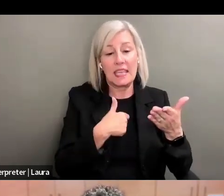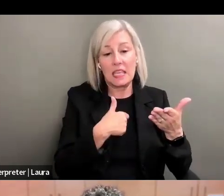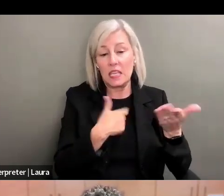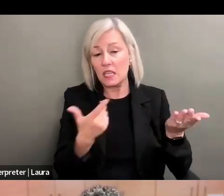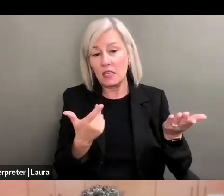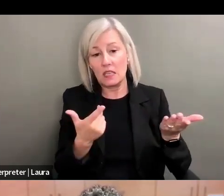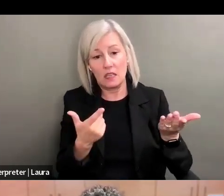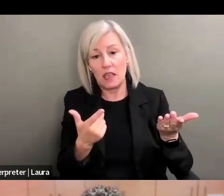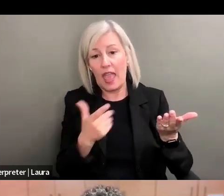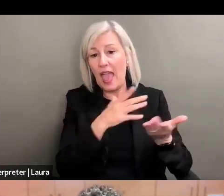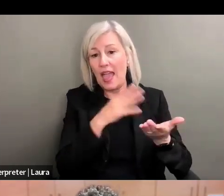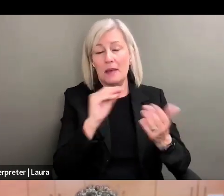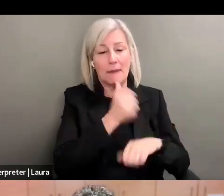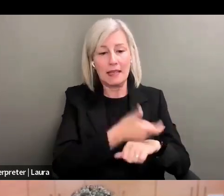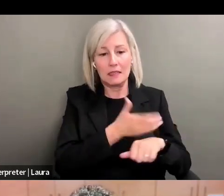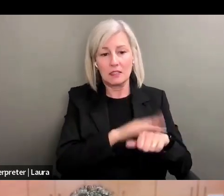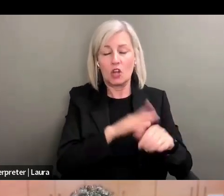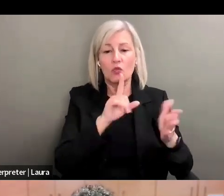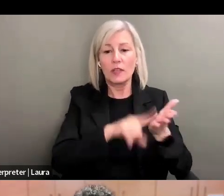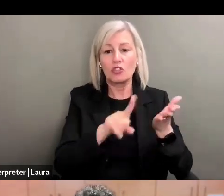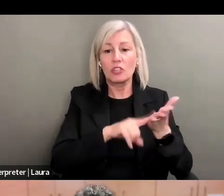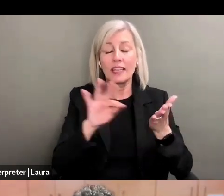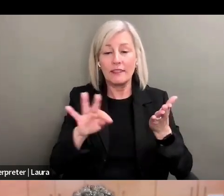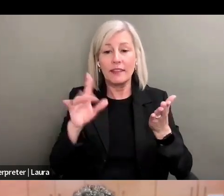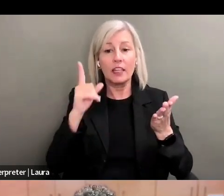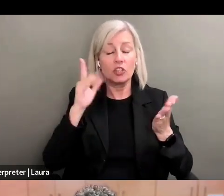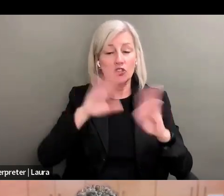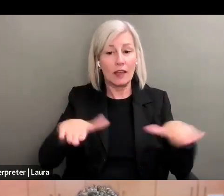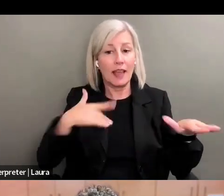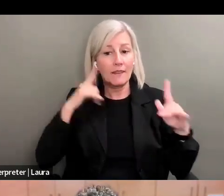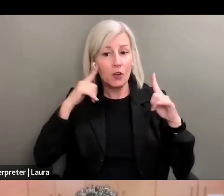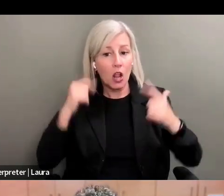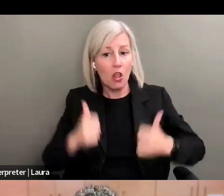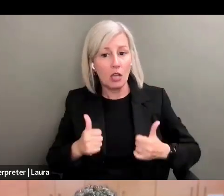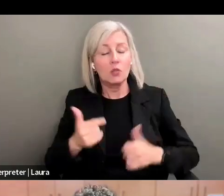on the research, if a child has hearing loss, we know that an FM system